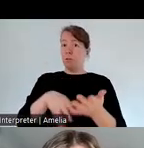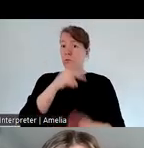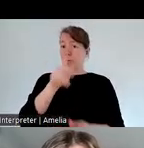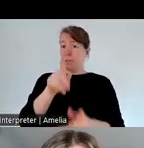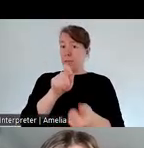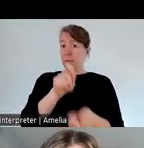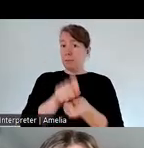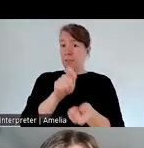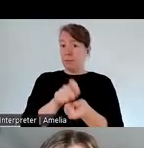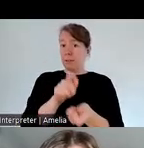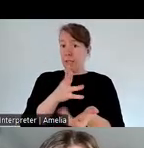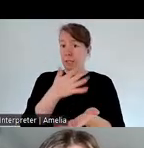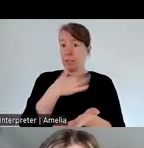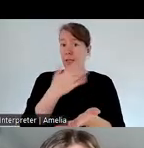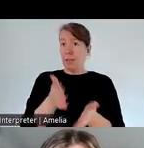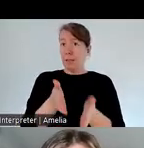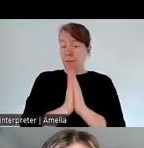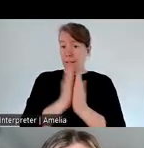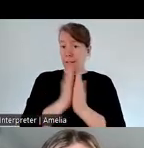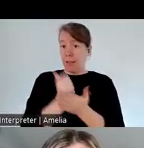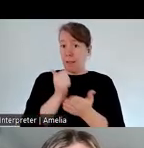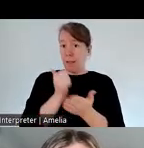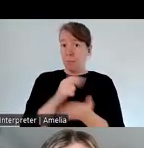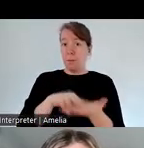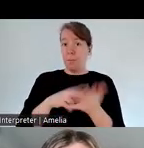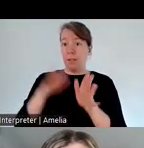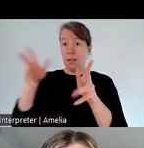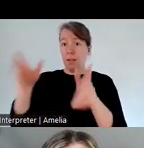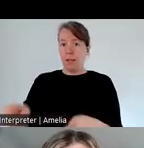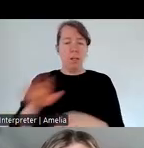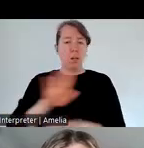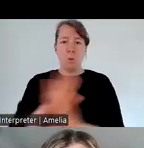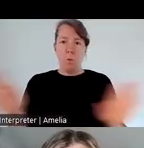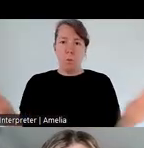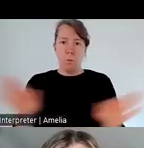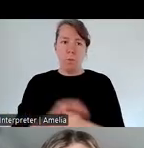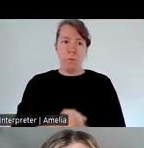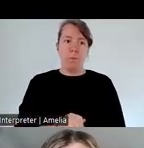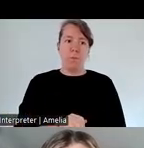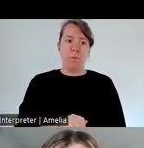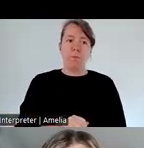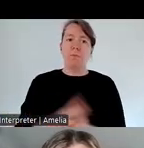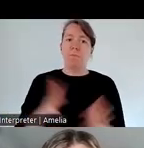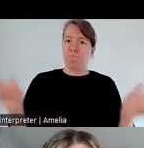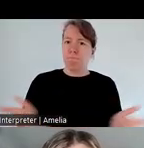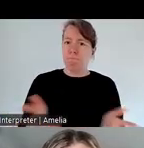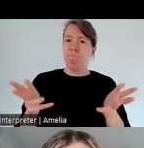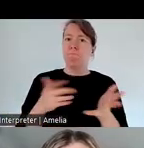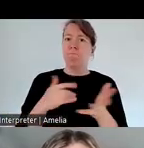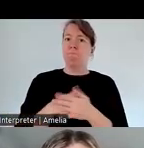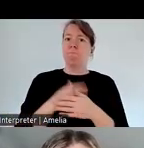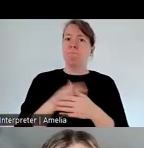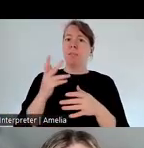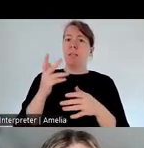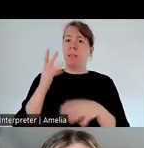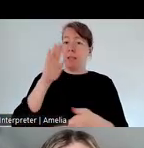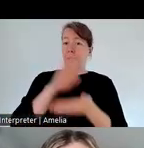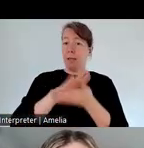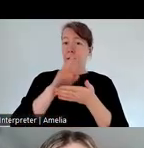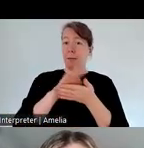never move their device. Um, and finally encourage students to sign up for campus facility alerts so they get notified if there are any planned